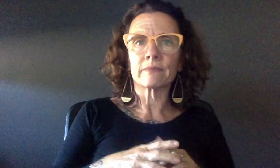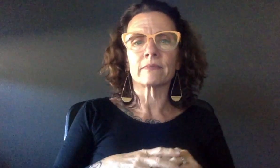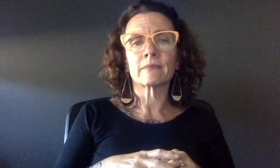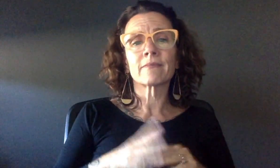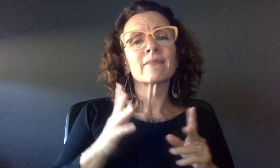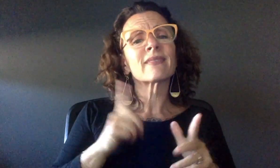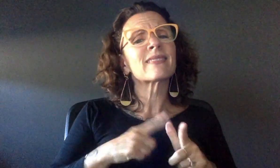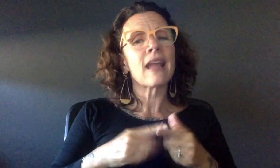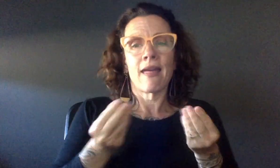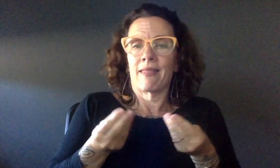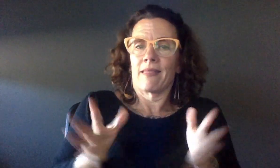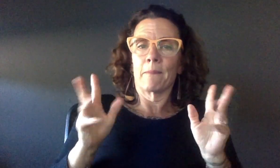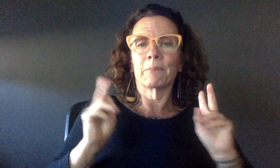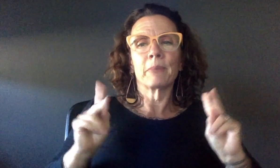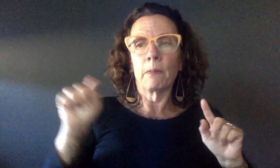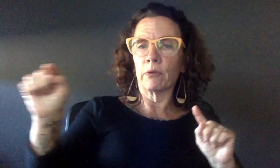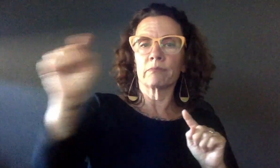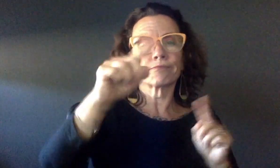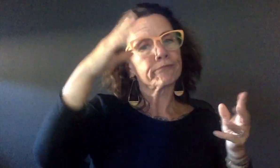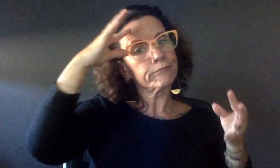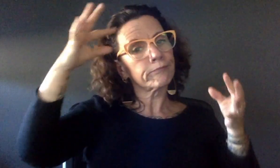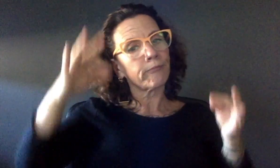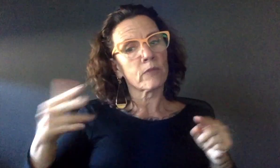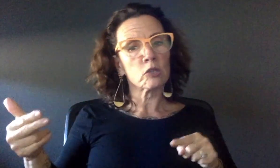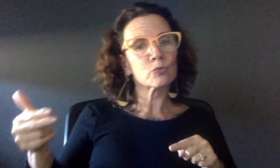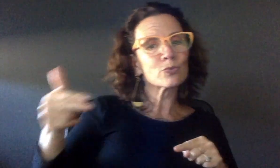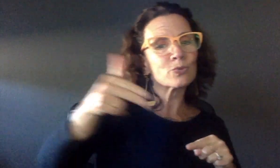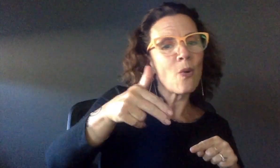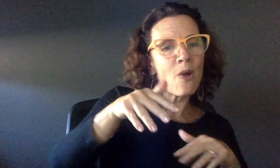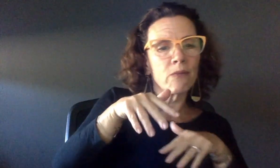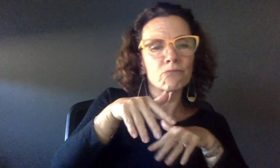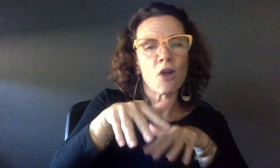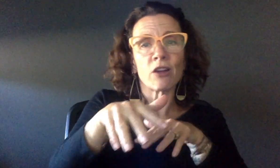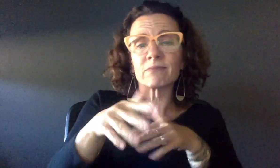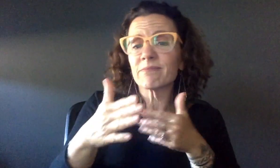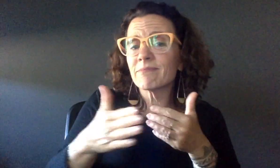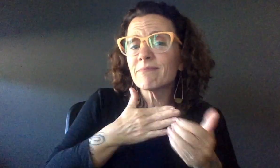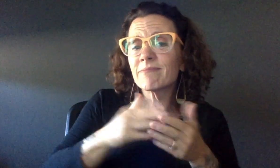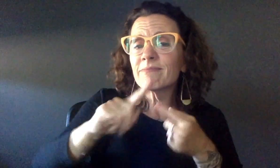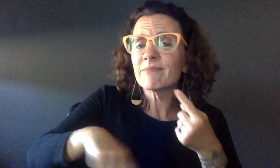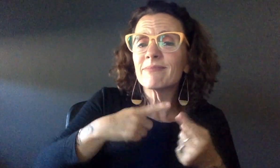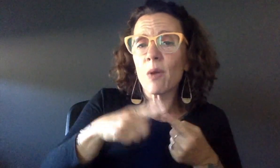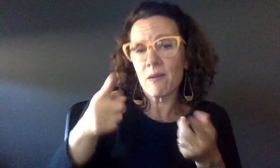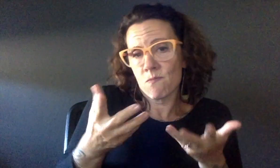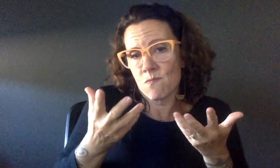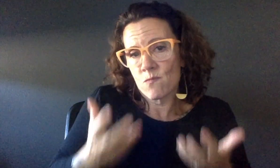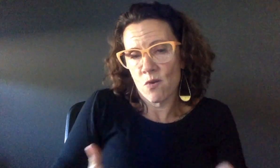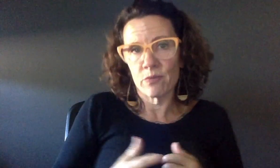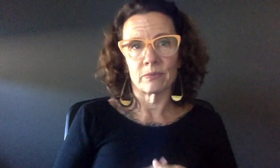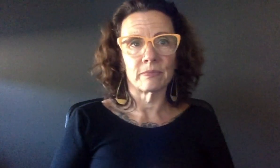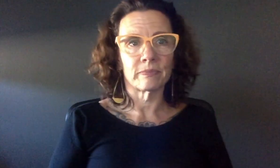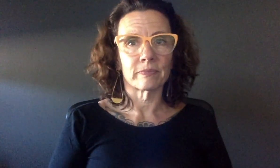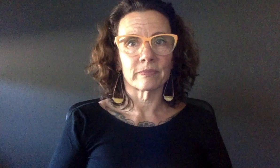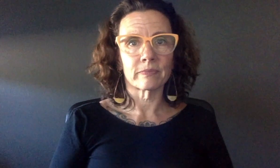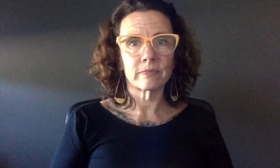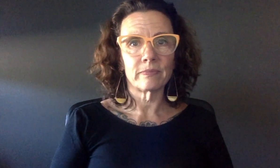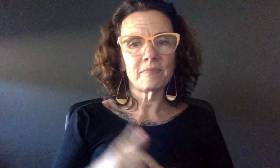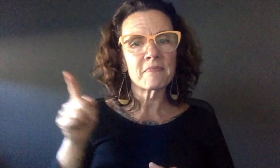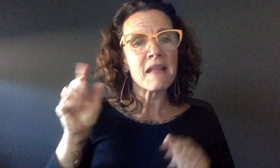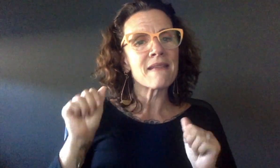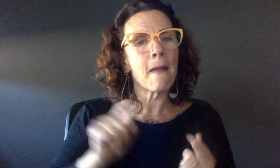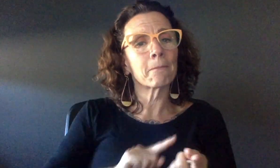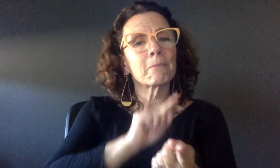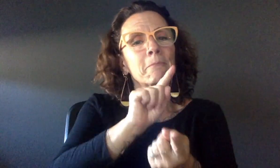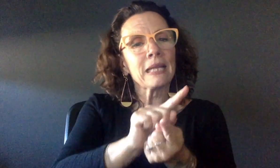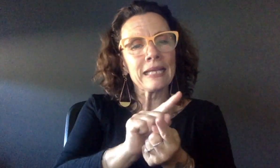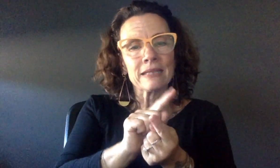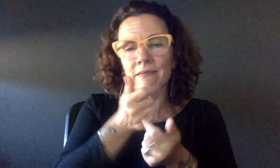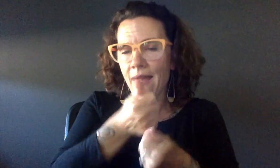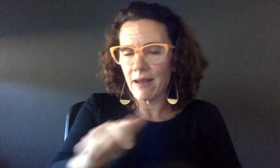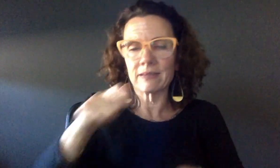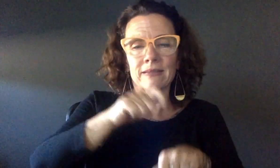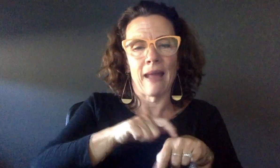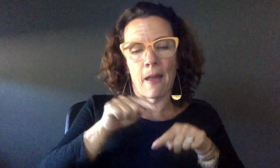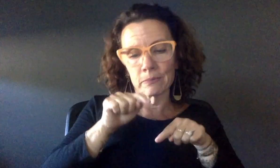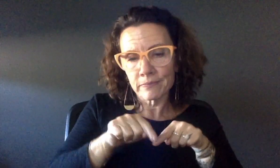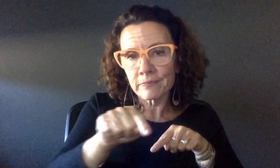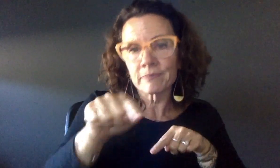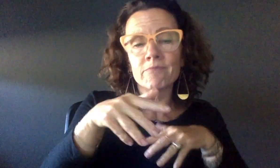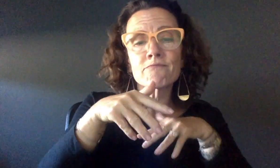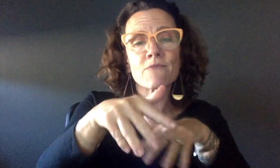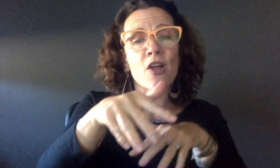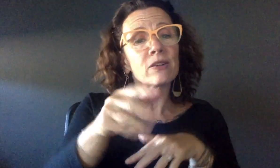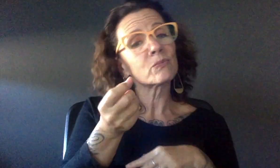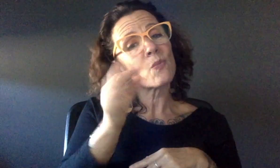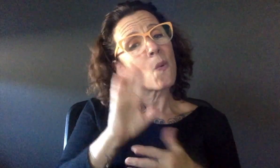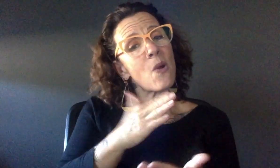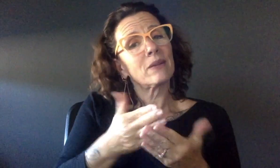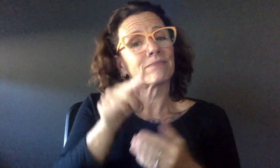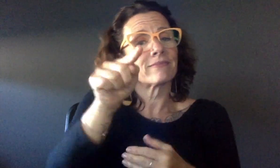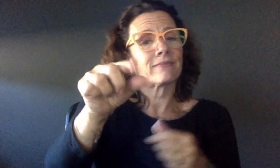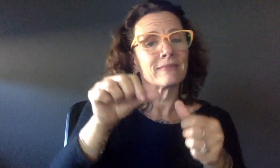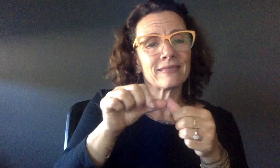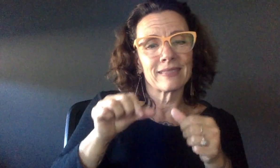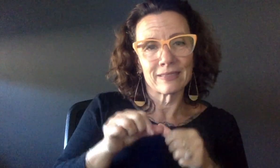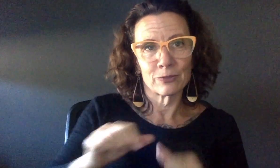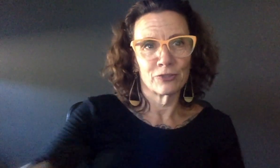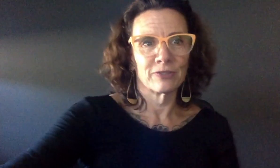This lets folks choose to meet the march at its destination.